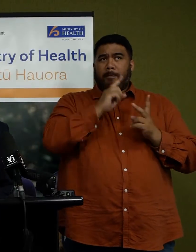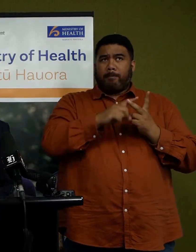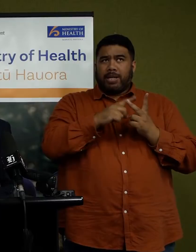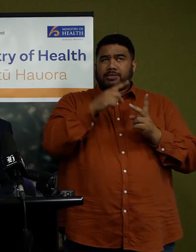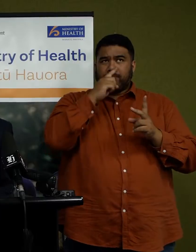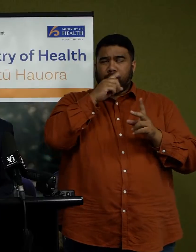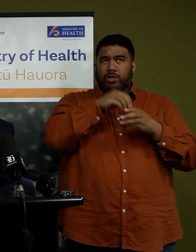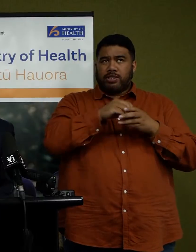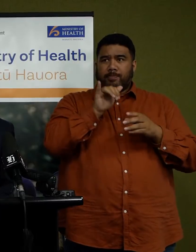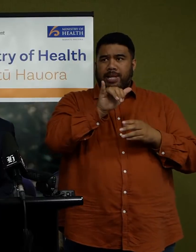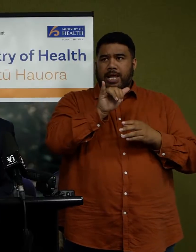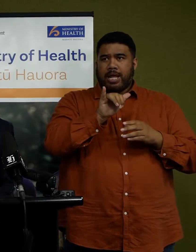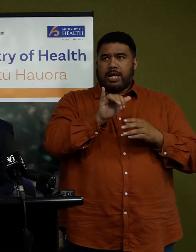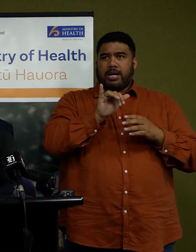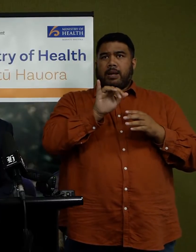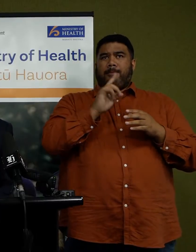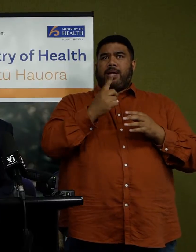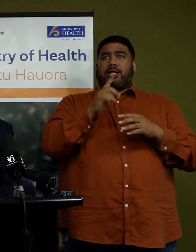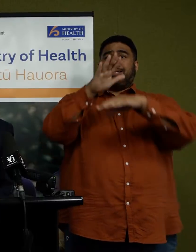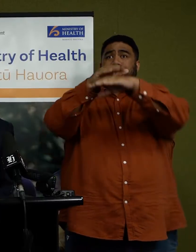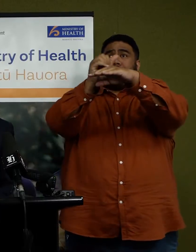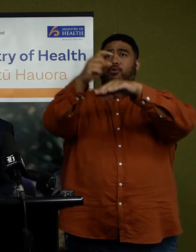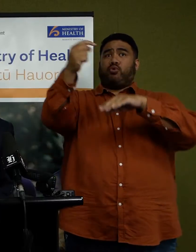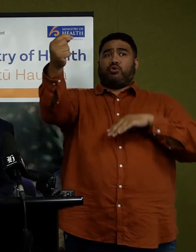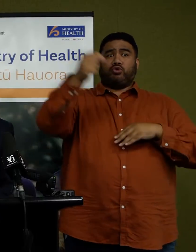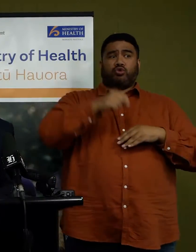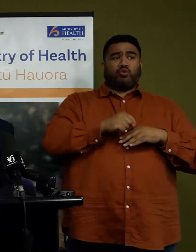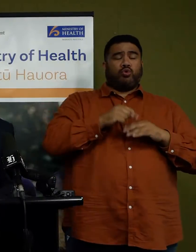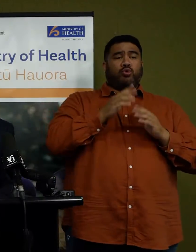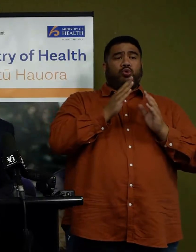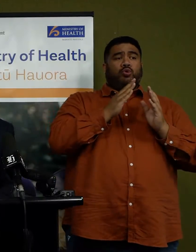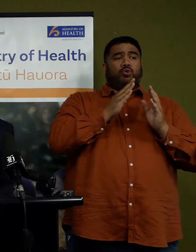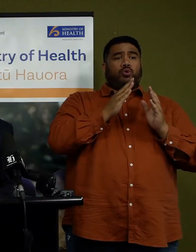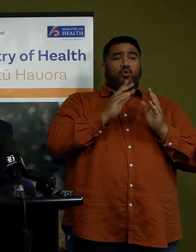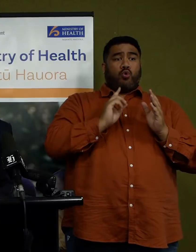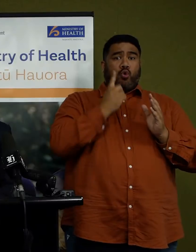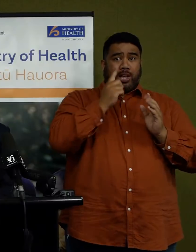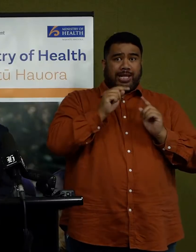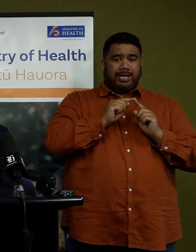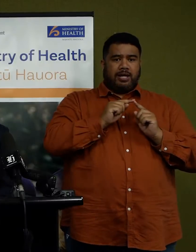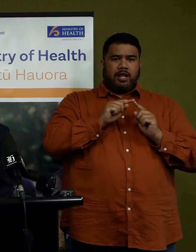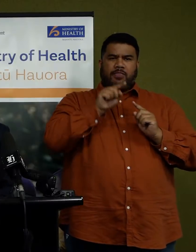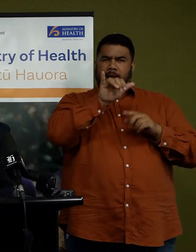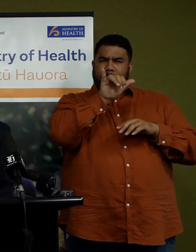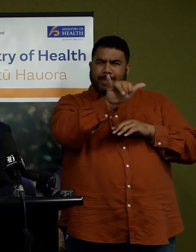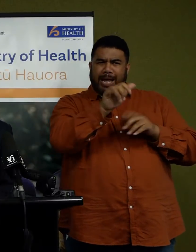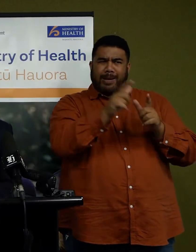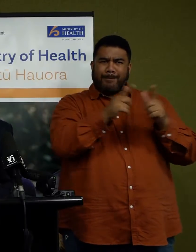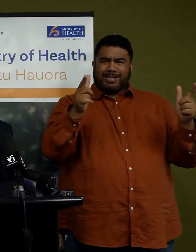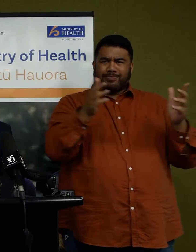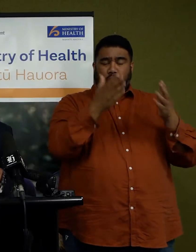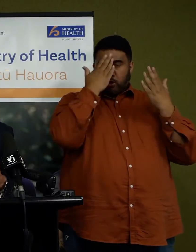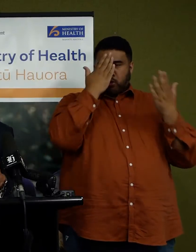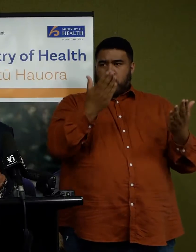the aircraft is that comes back from Singapore to Auckland. But if it's a Boeing 777, it's something